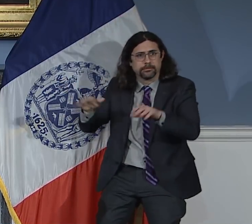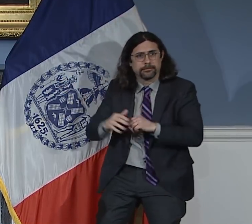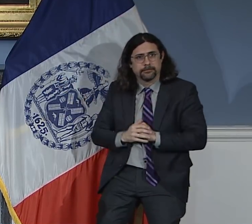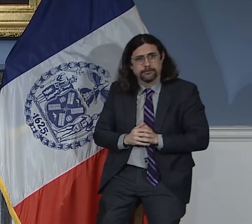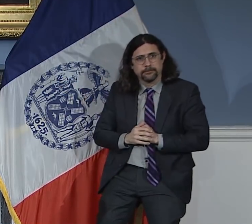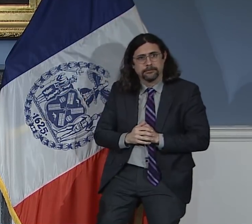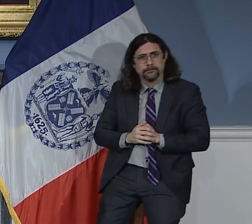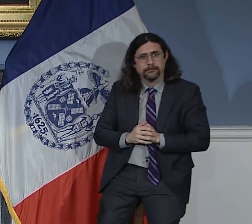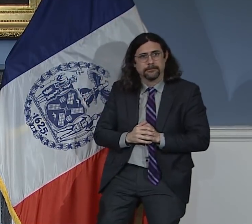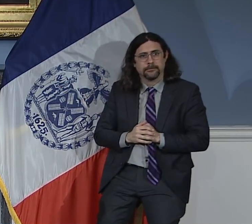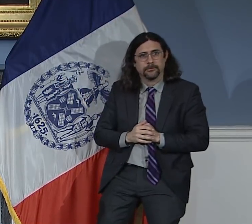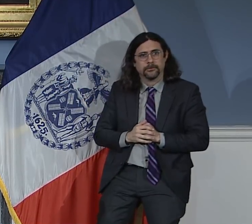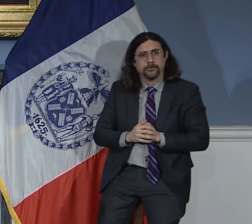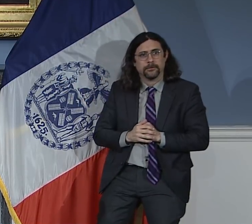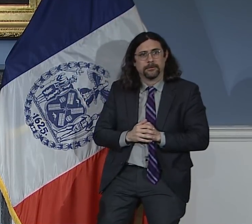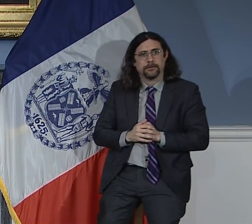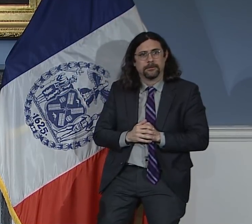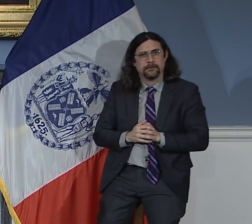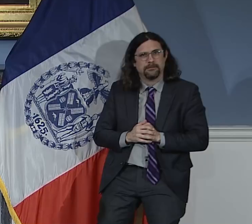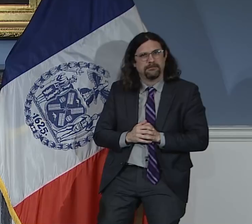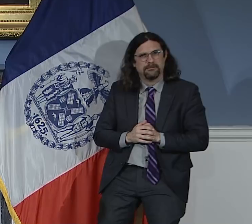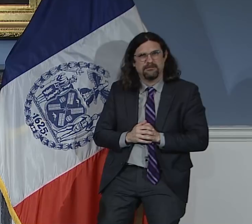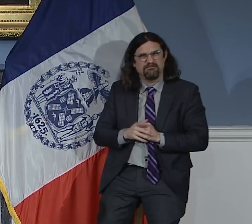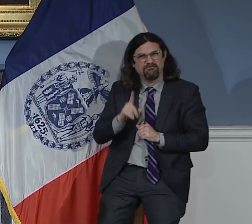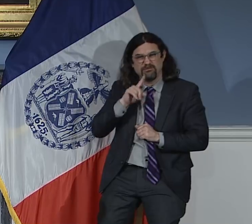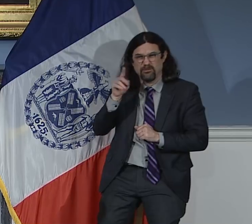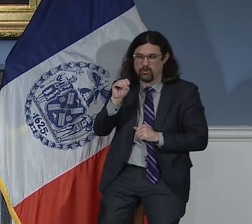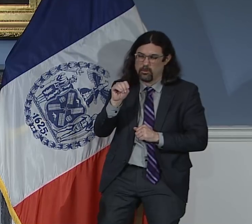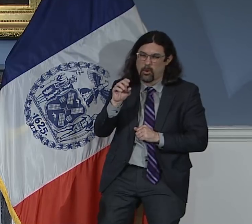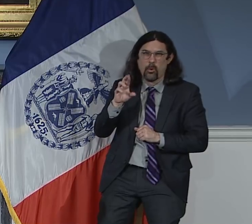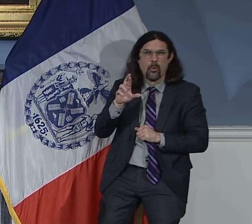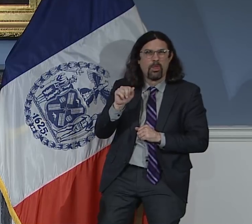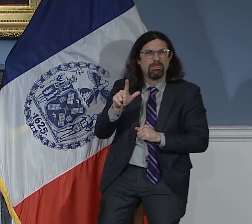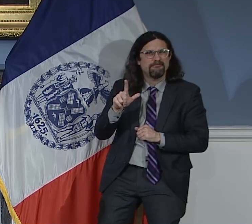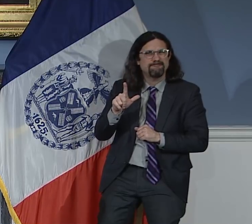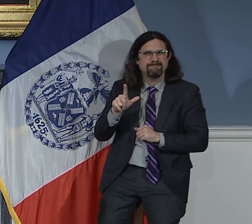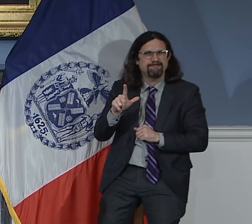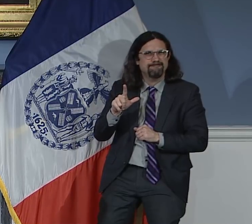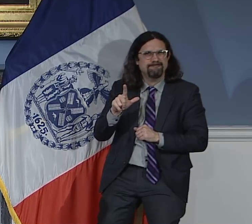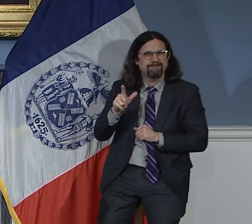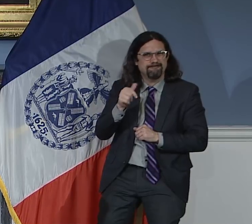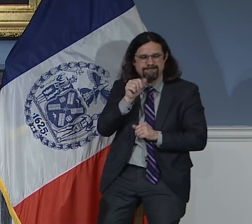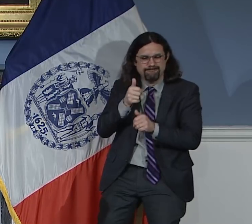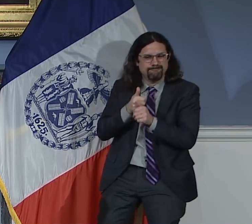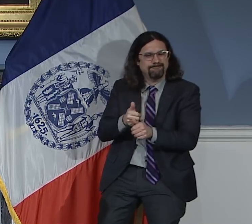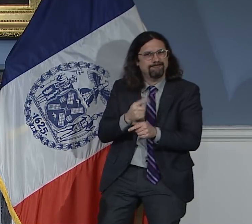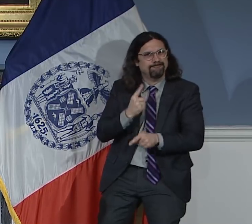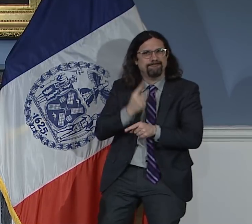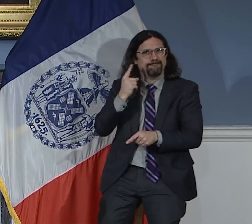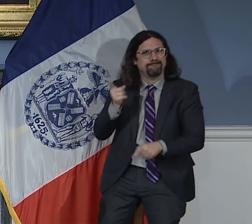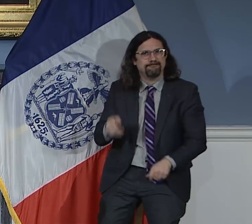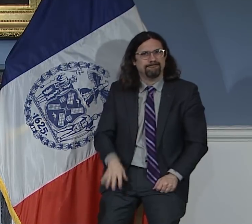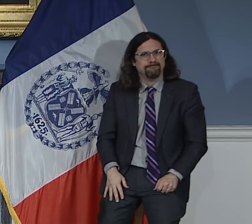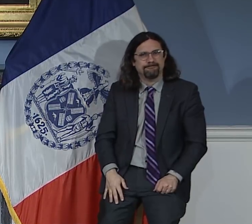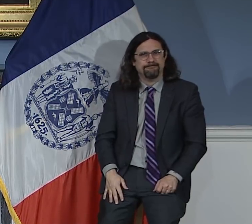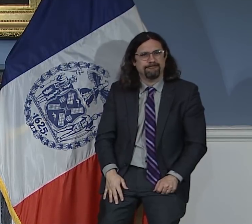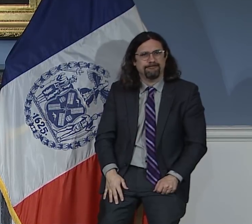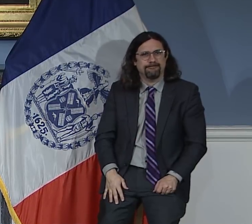PRESIDENT HAS NOT ORDERED OUR MILITARY TO FULL MOBILIZATION BECAUSE THIS IS THE GREAT THREAT